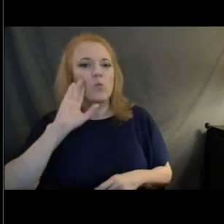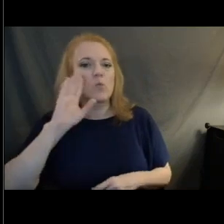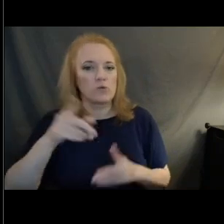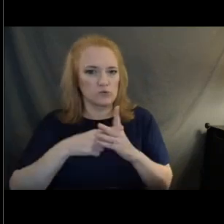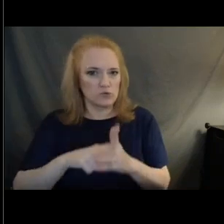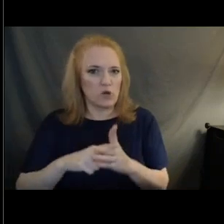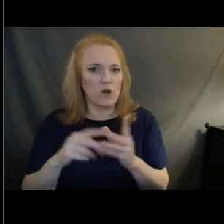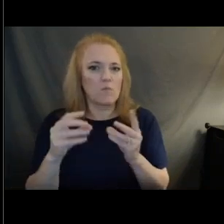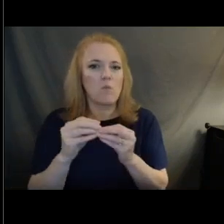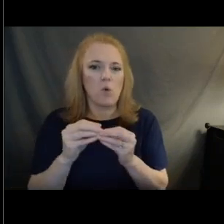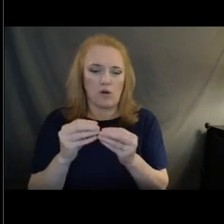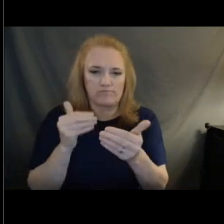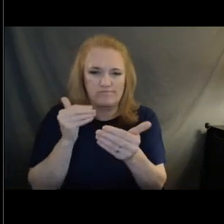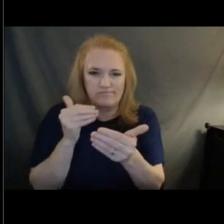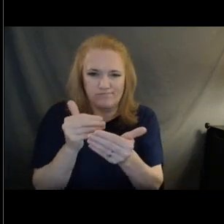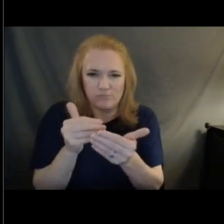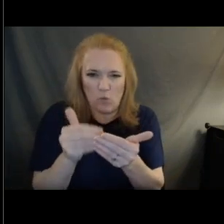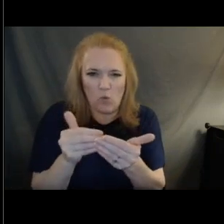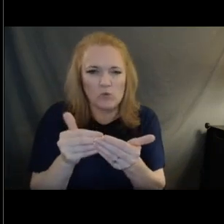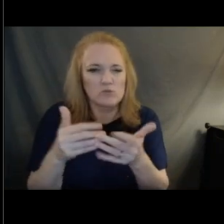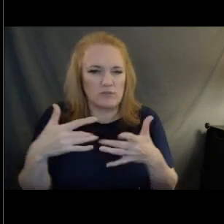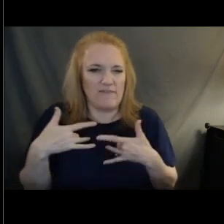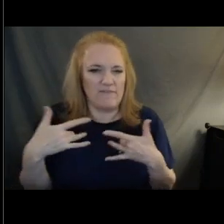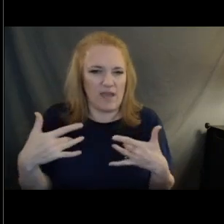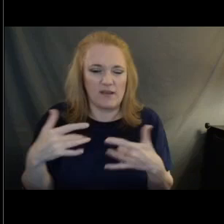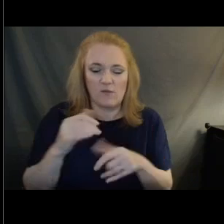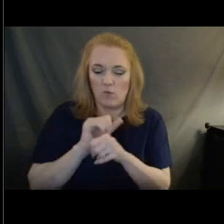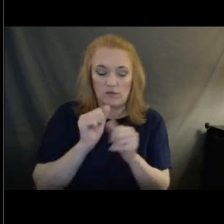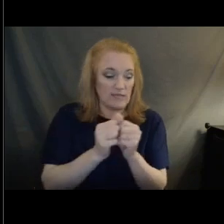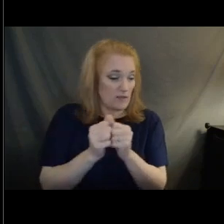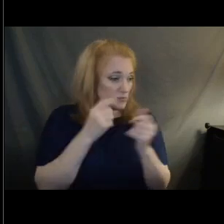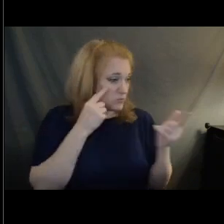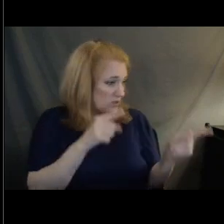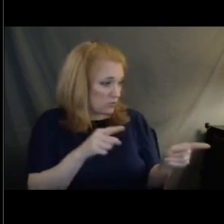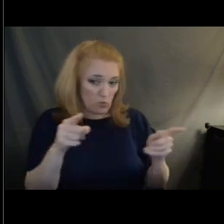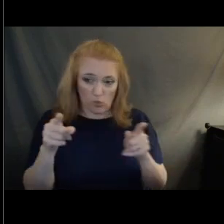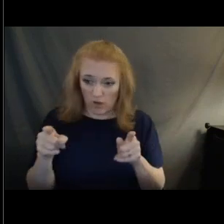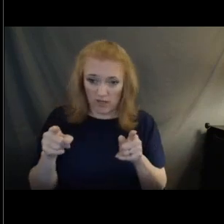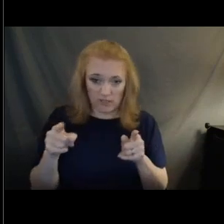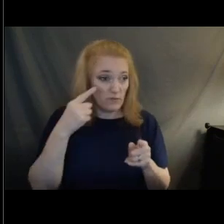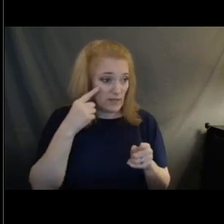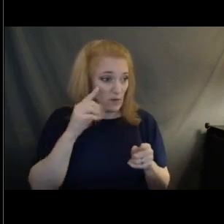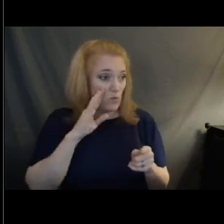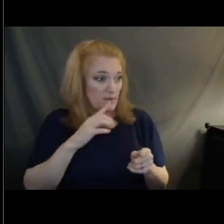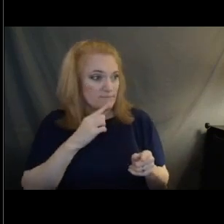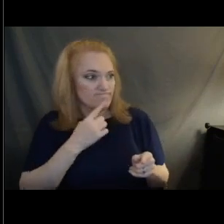forecast offices to make sure that we're basically in agreement on the intensity and the danger